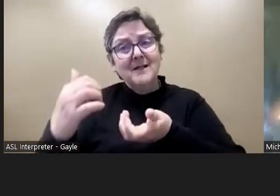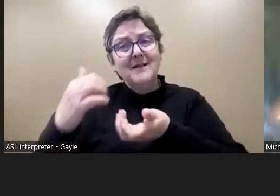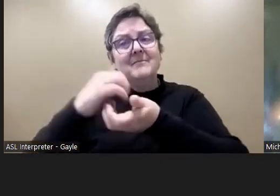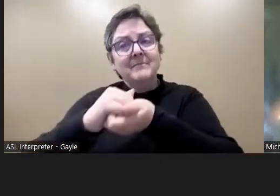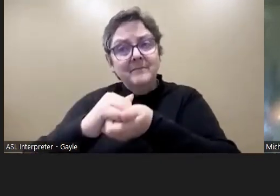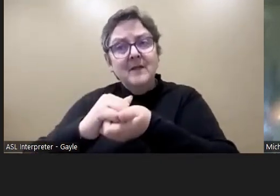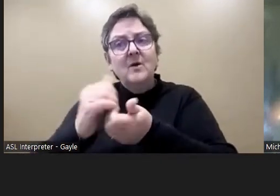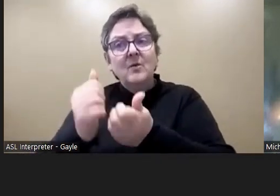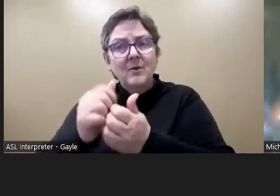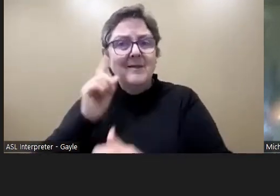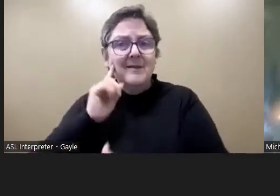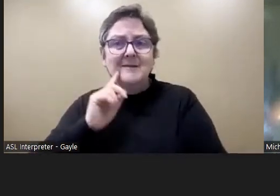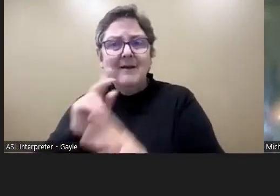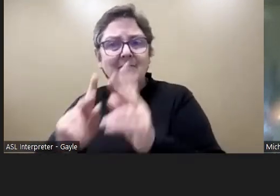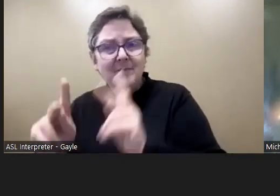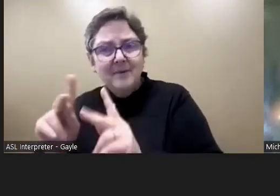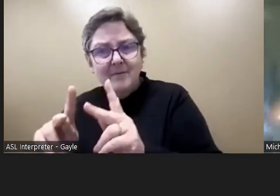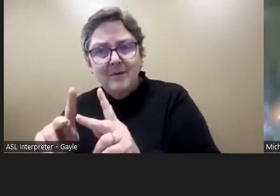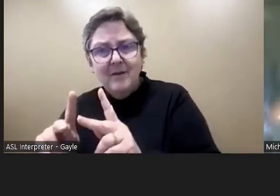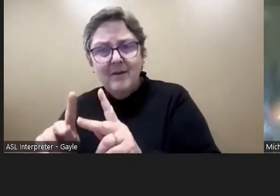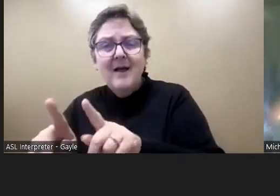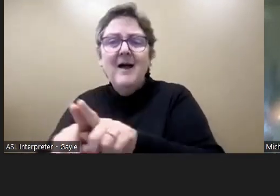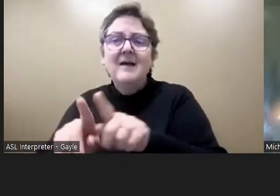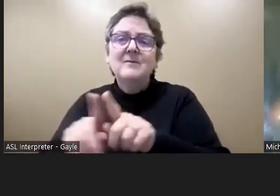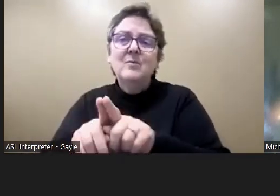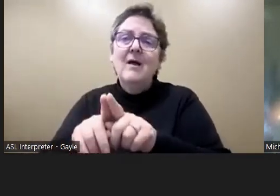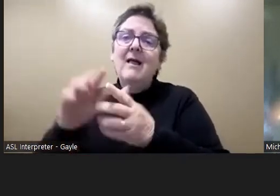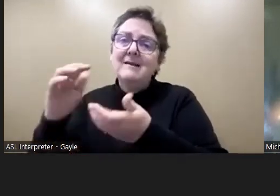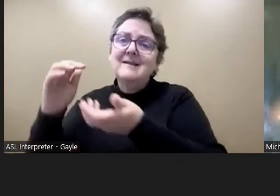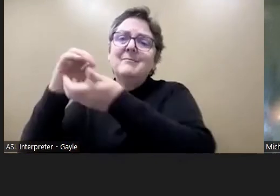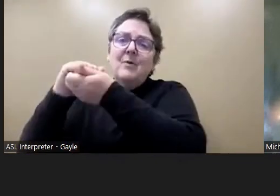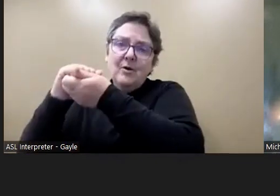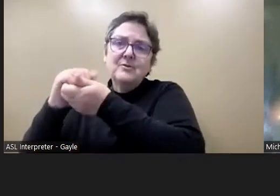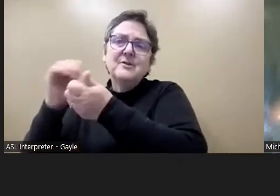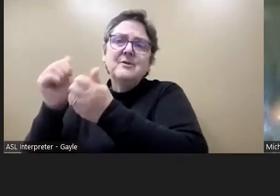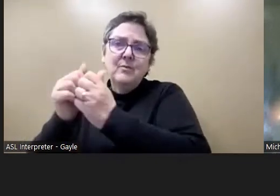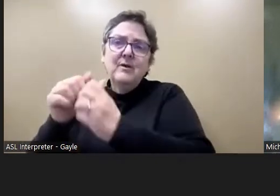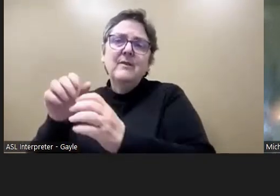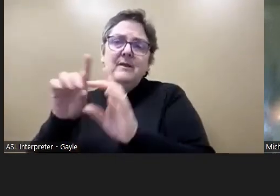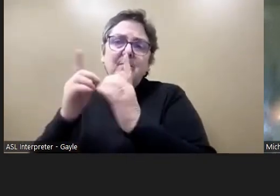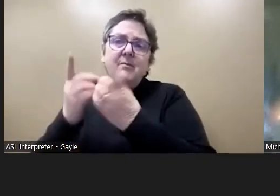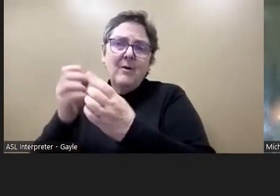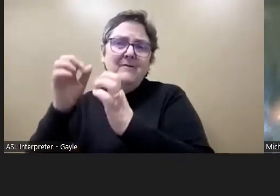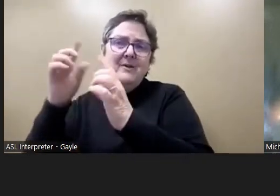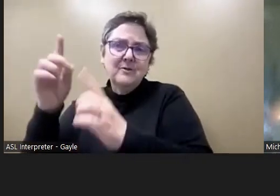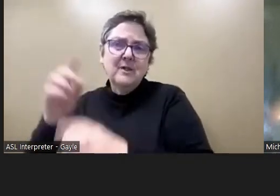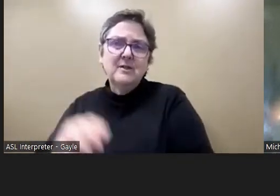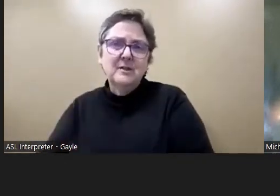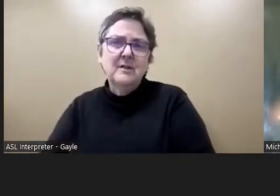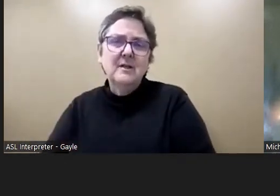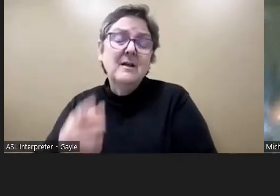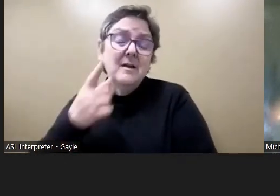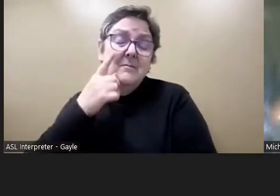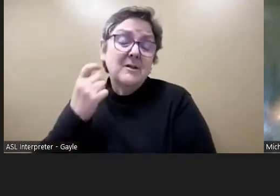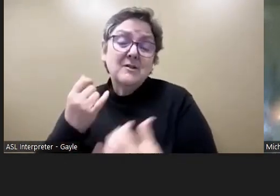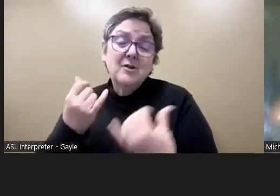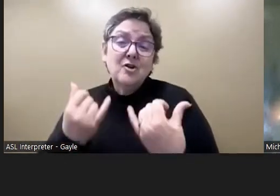as well as with the department of education, because currently the Filipino sign language